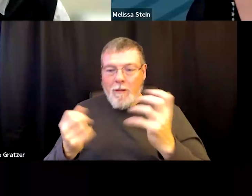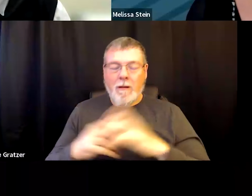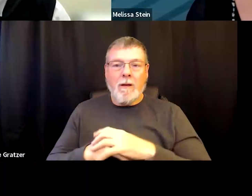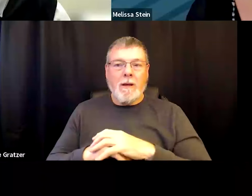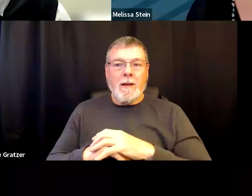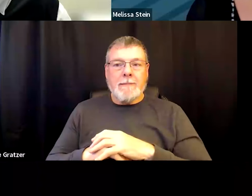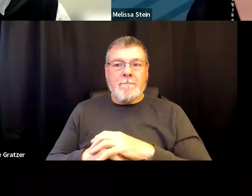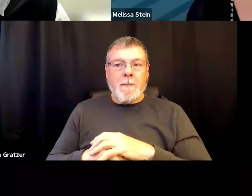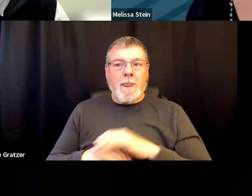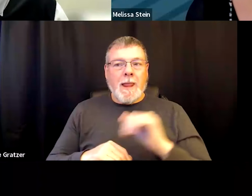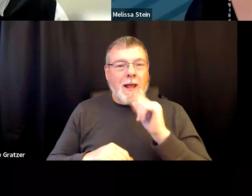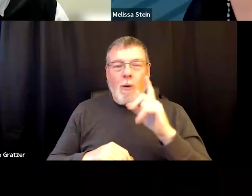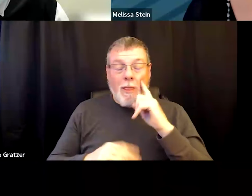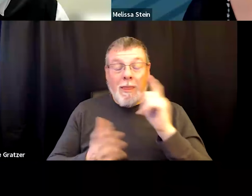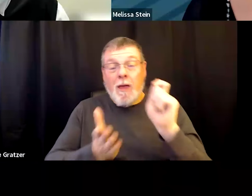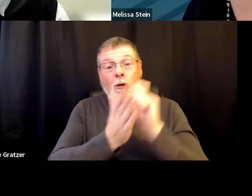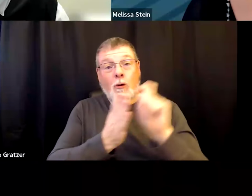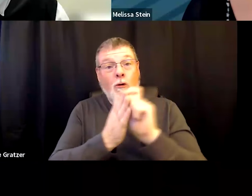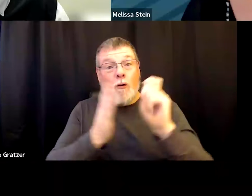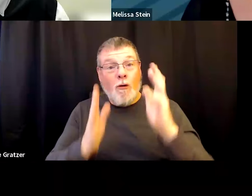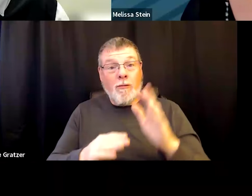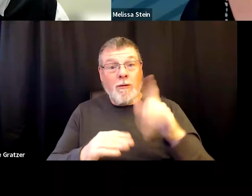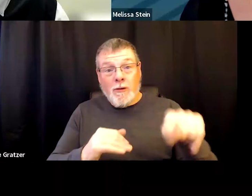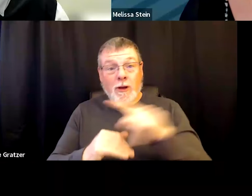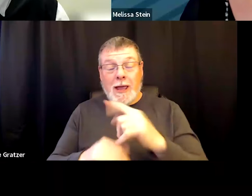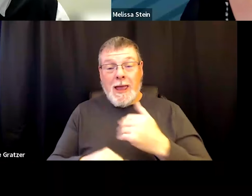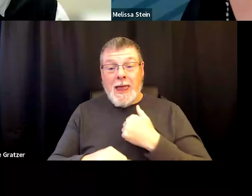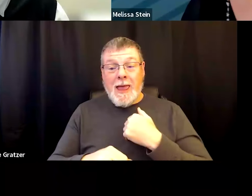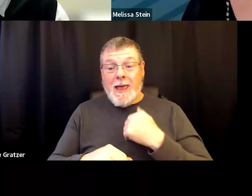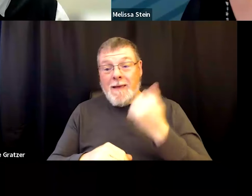I don't think the authors would have any grievances with that.